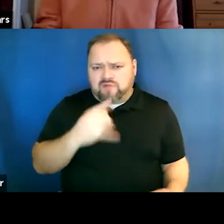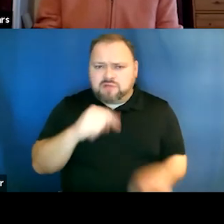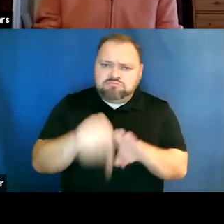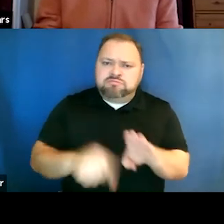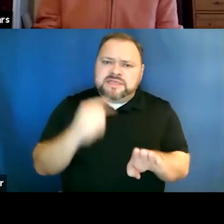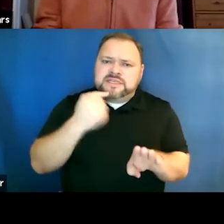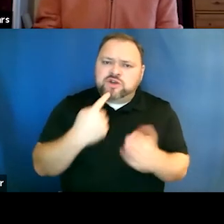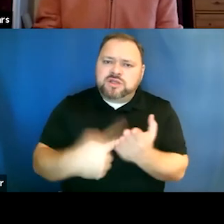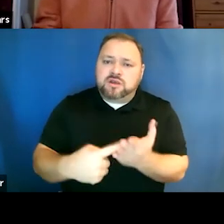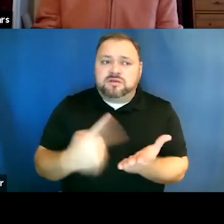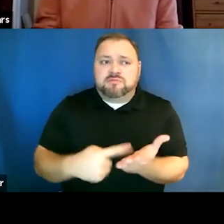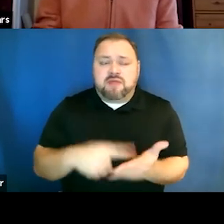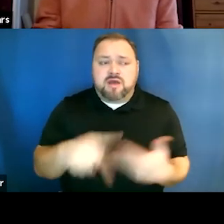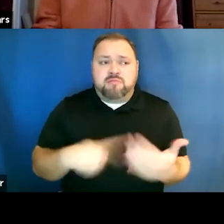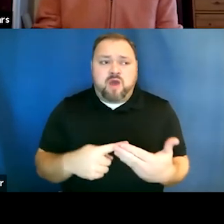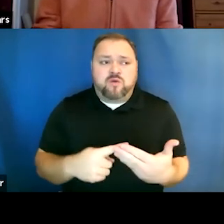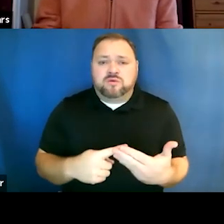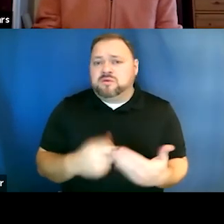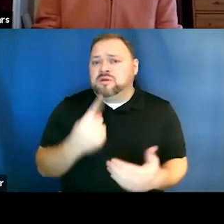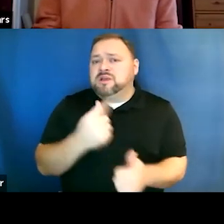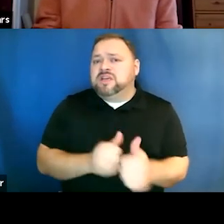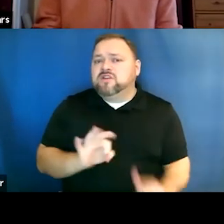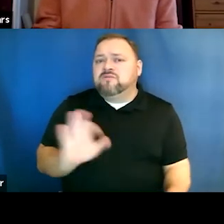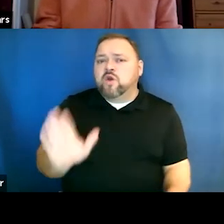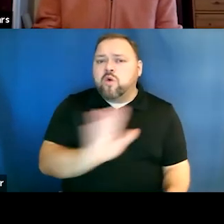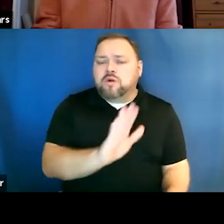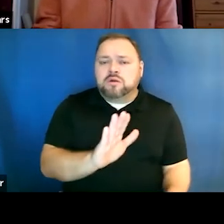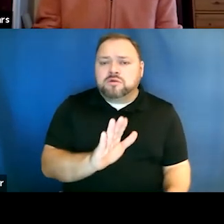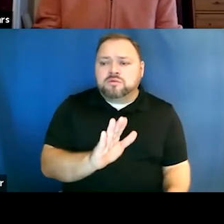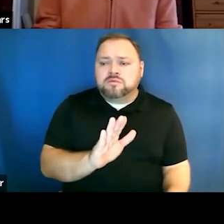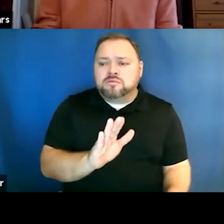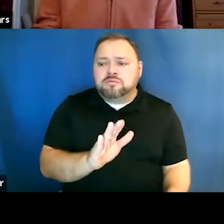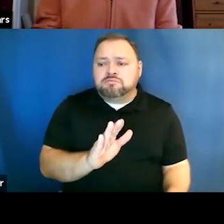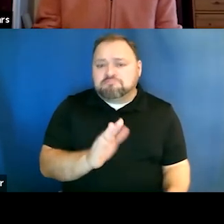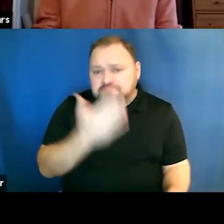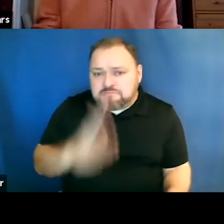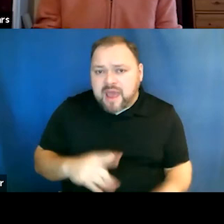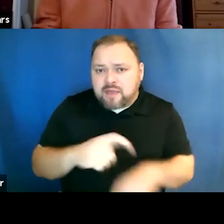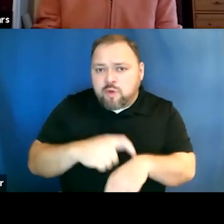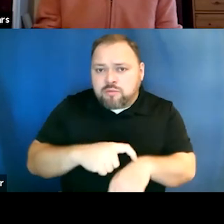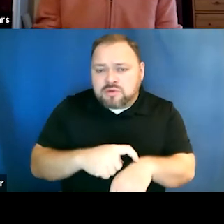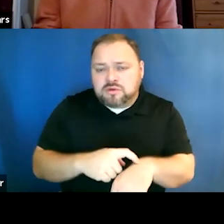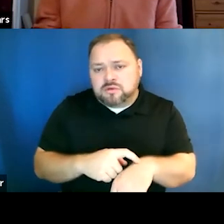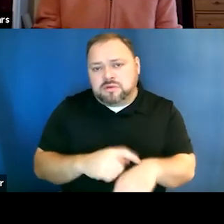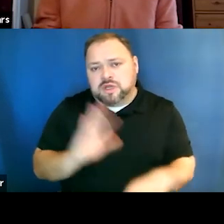sometimes about each of your guys' vulnerable moments in your personal lives.